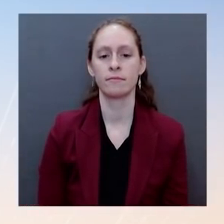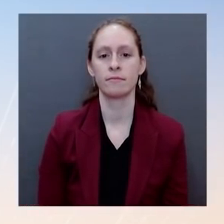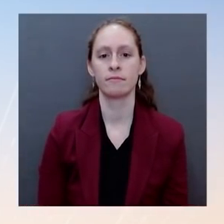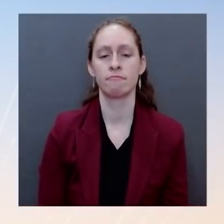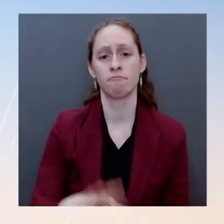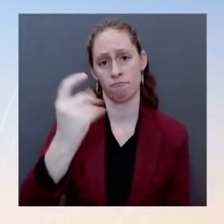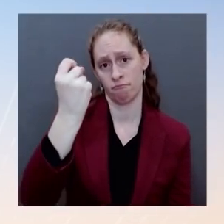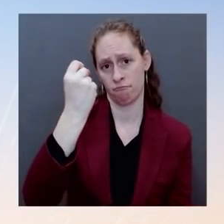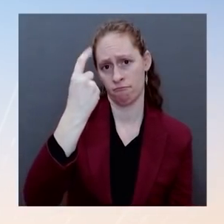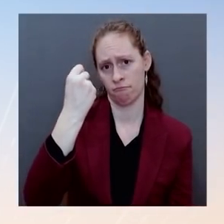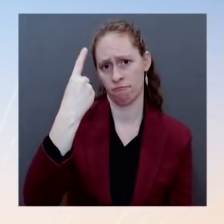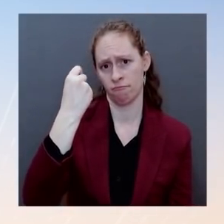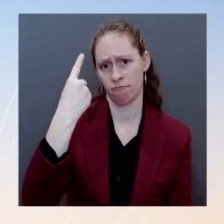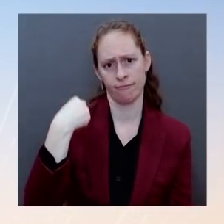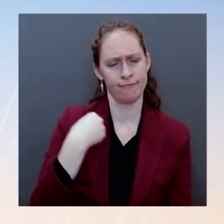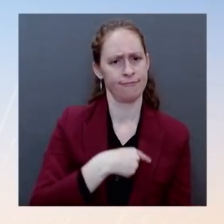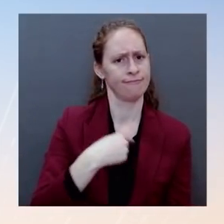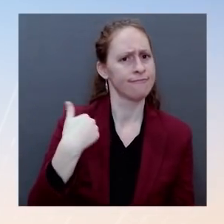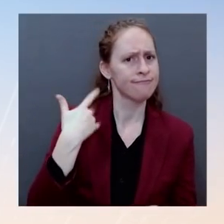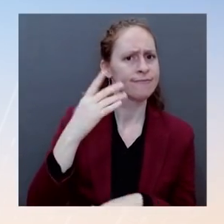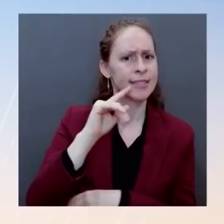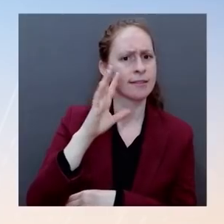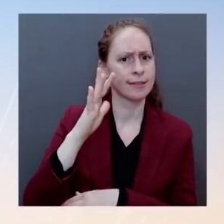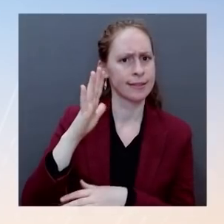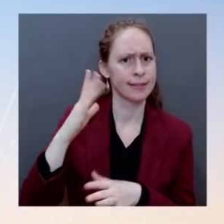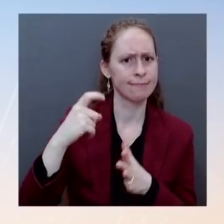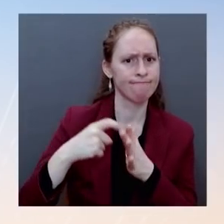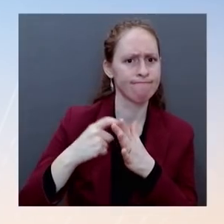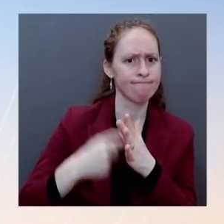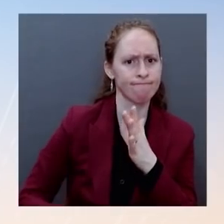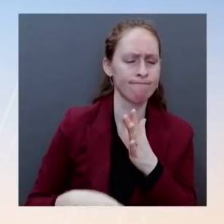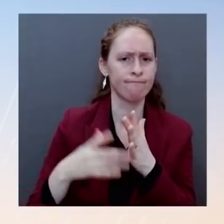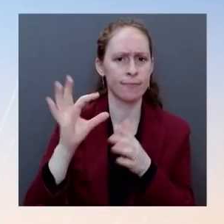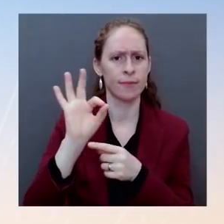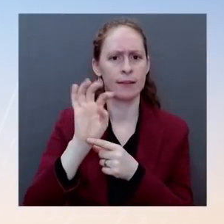that they have identified and said they're willing to impose.